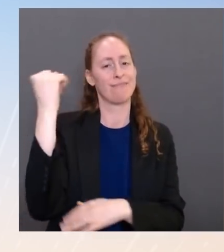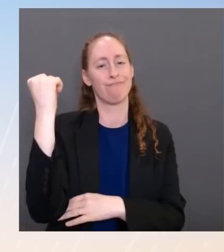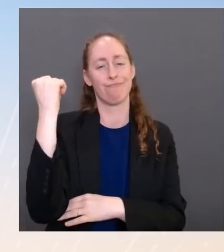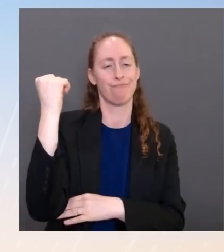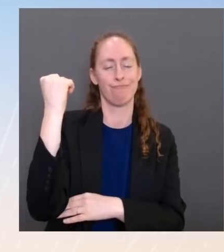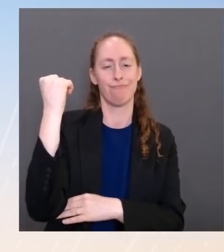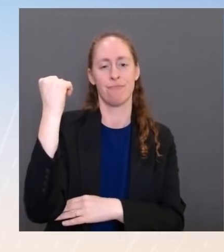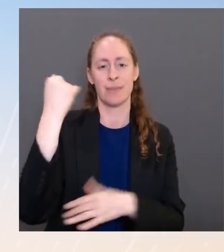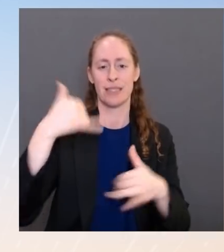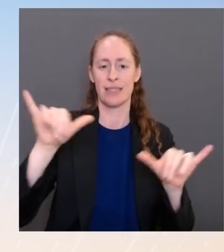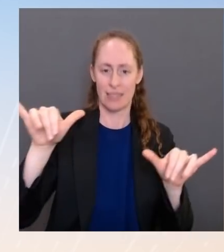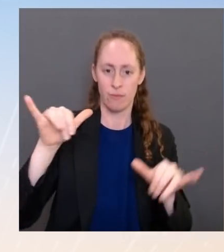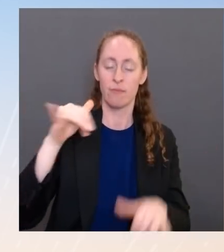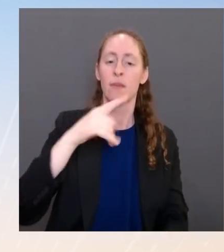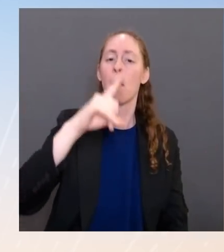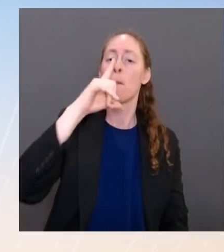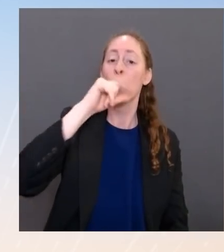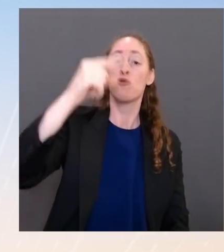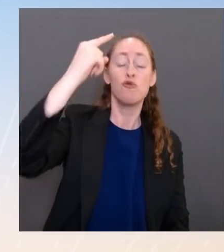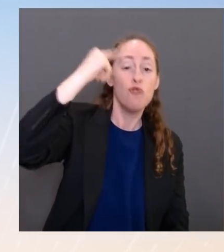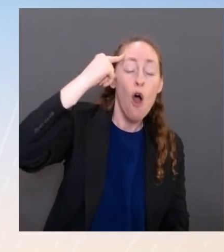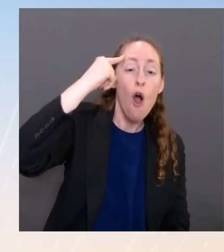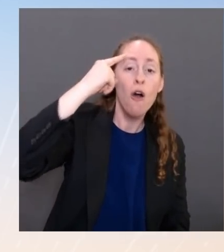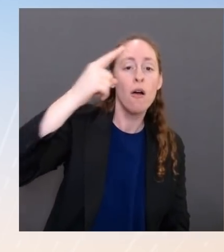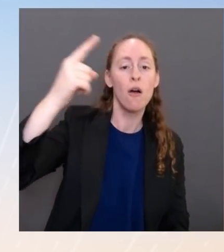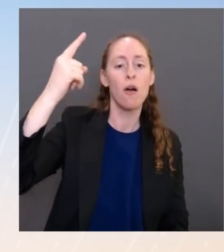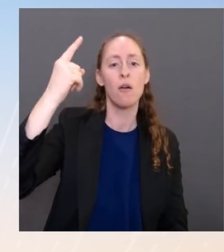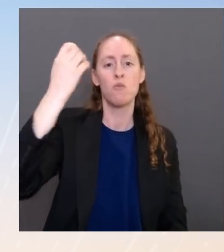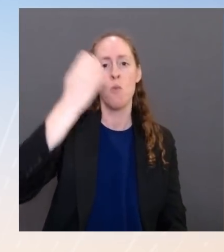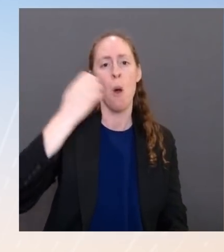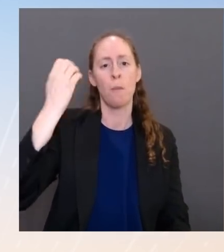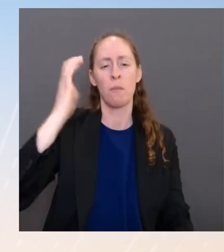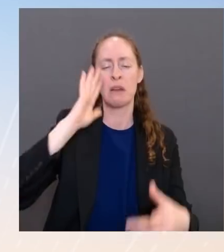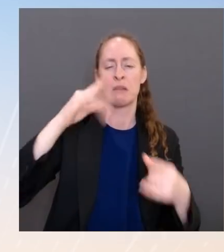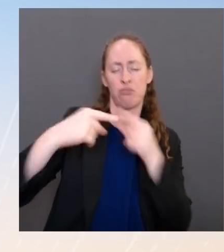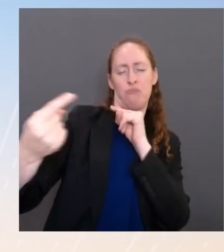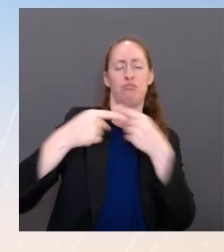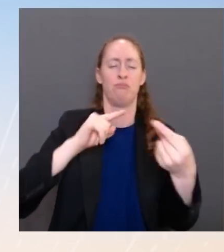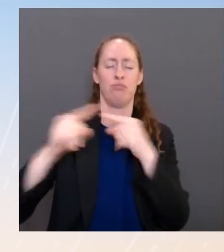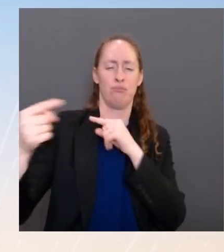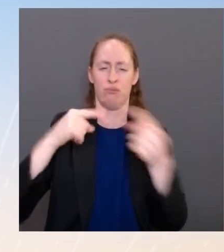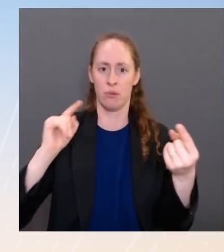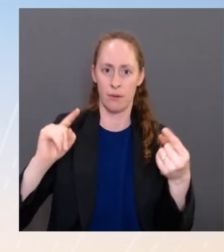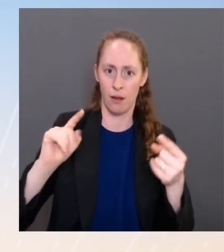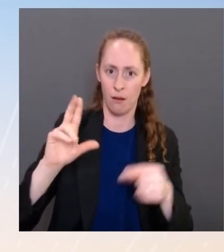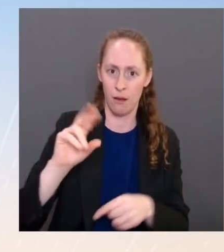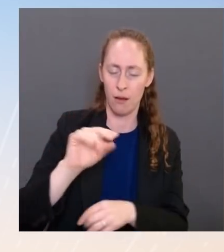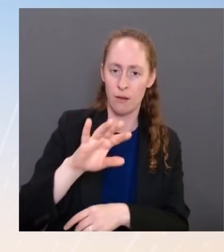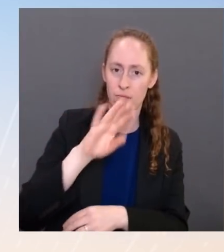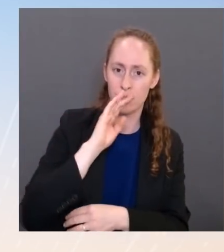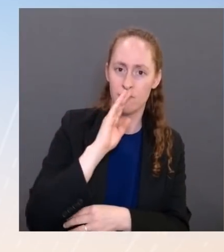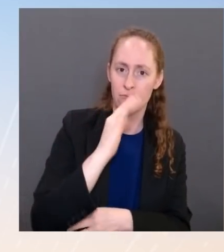he would be facing the level of crippling sanctions enforced by all Western countries together